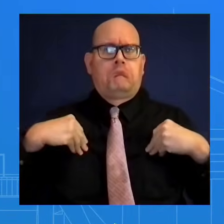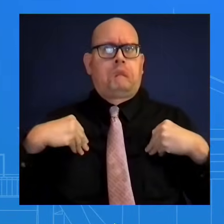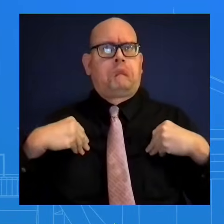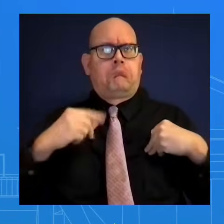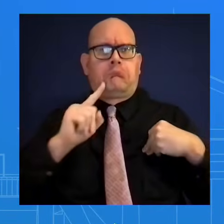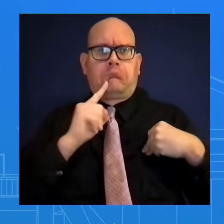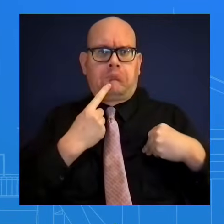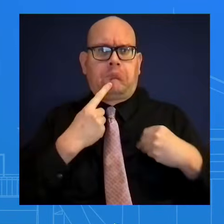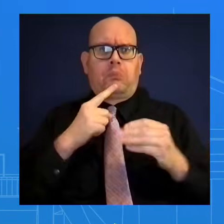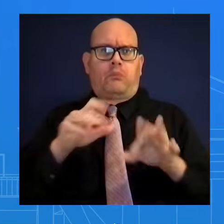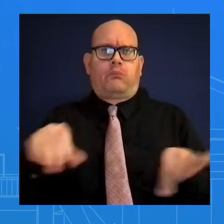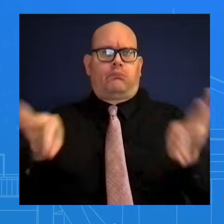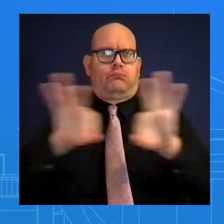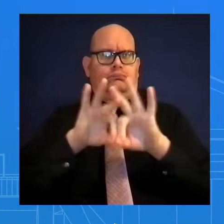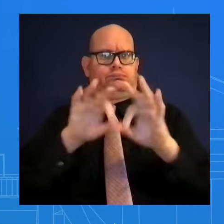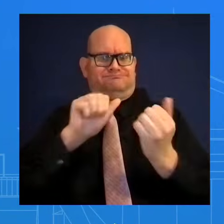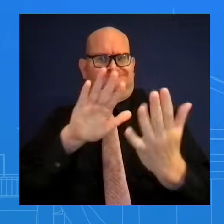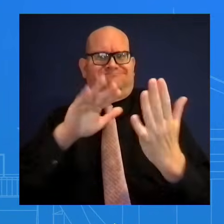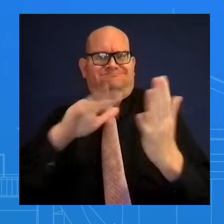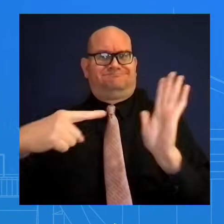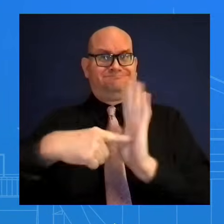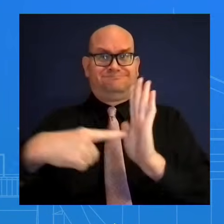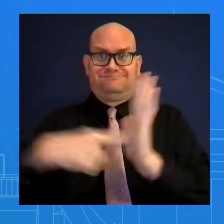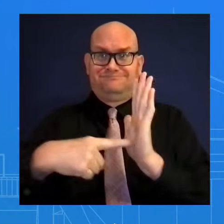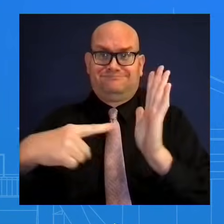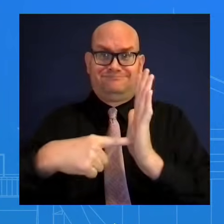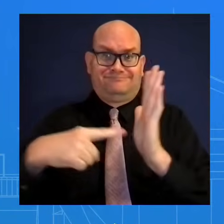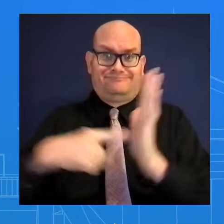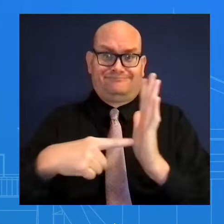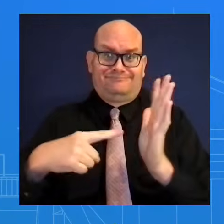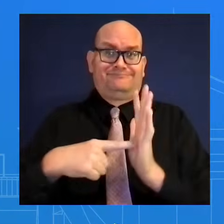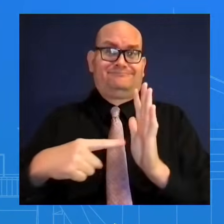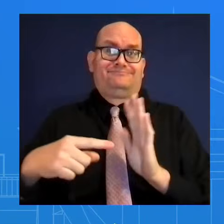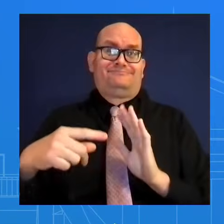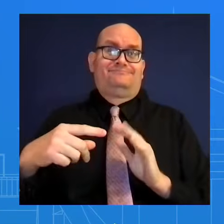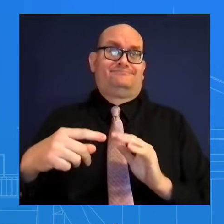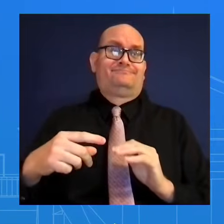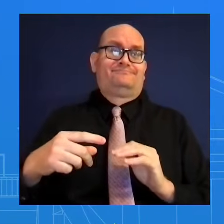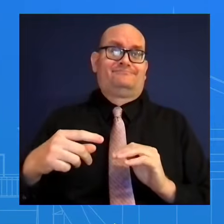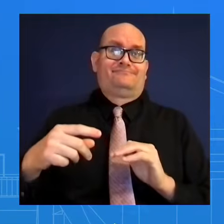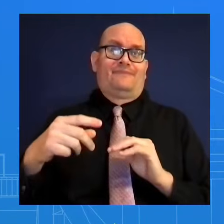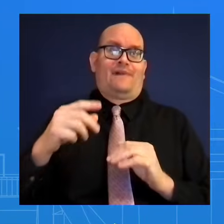which is why he has put policies forward -- economic policies forward that deals with the deficit in that way.